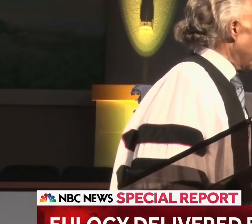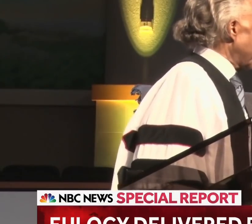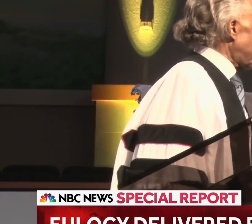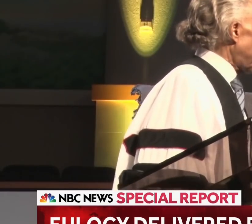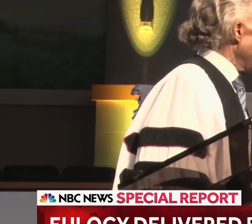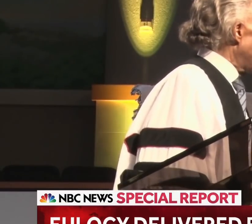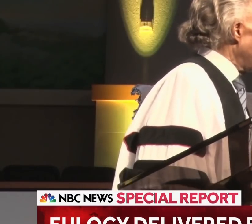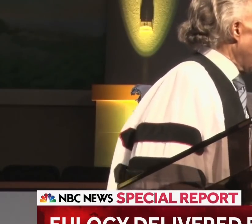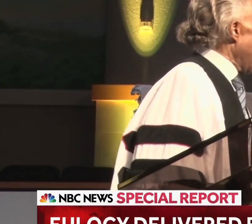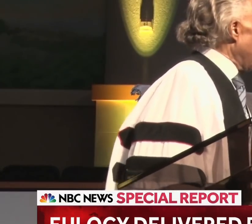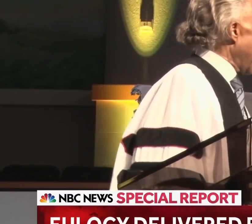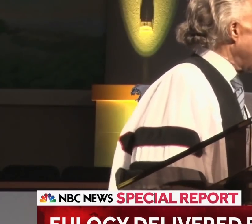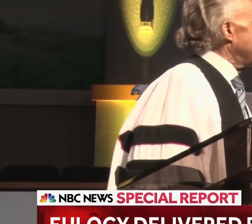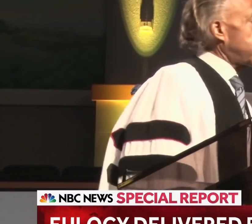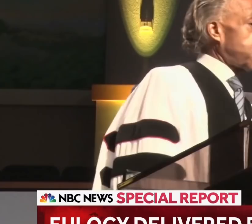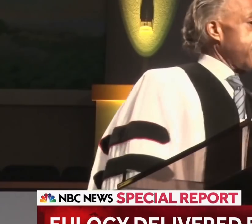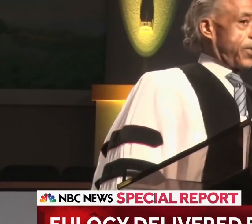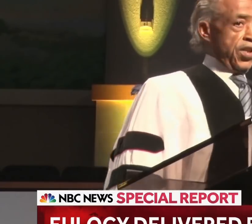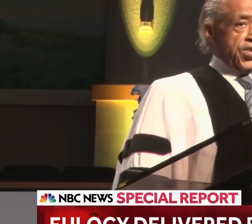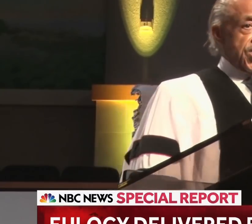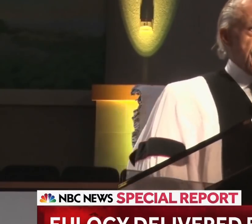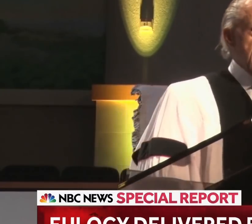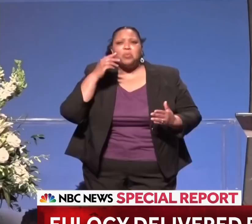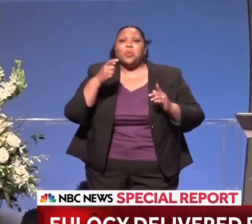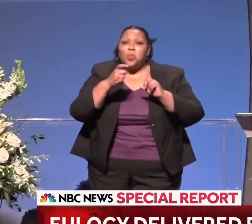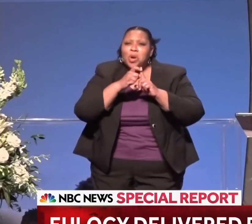AND HE KEPT WALKING.